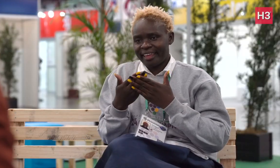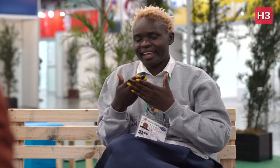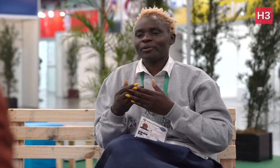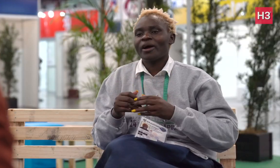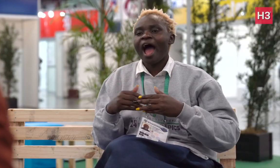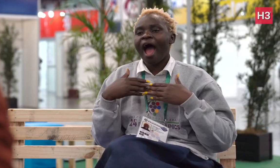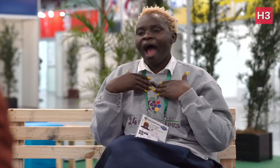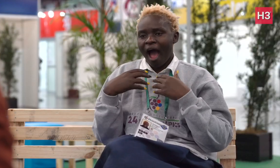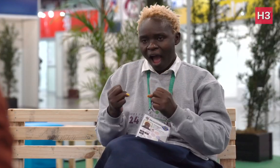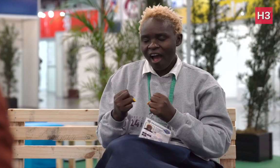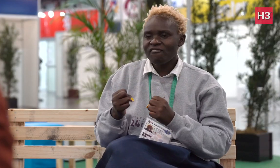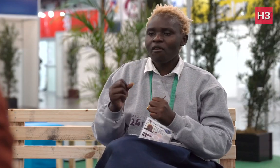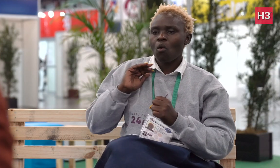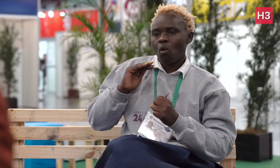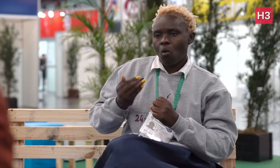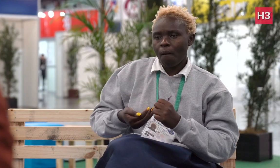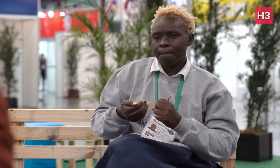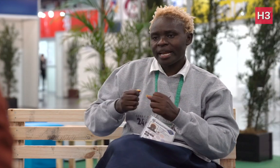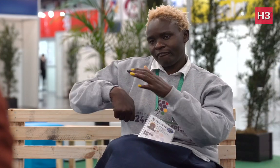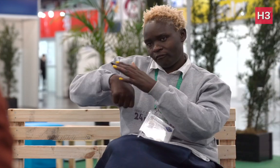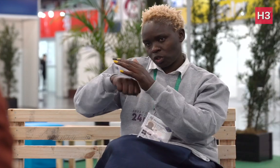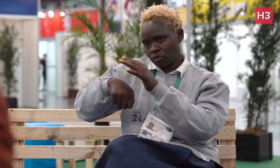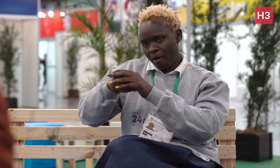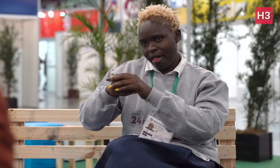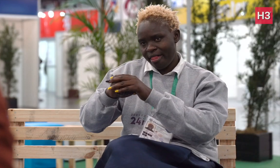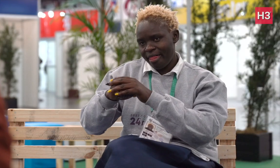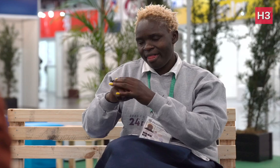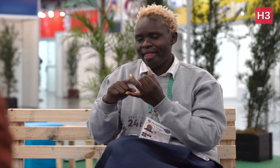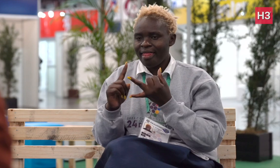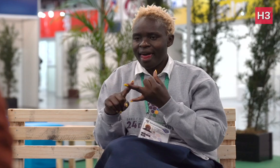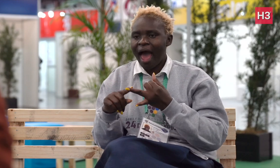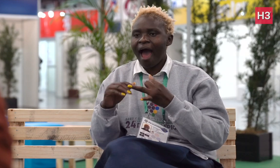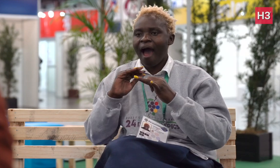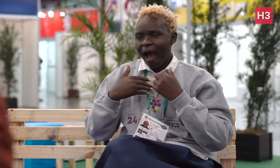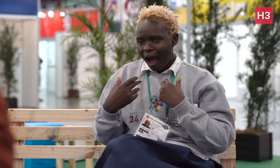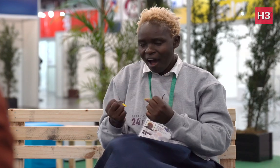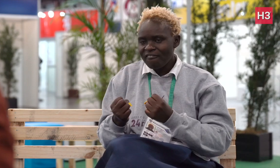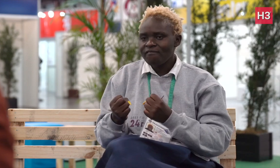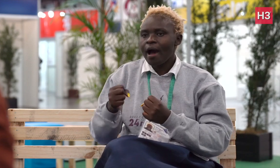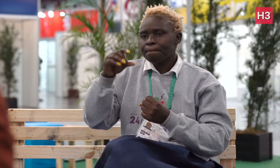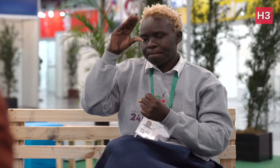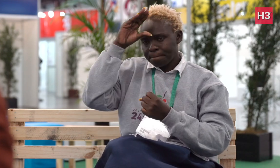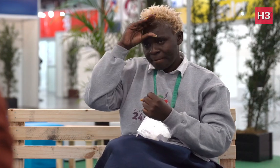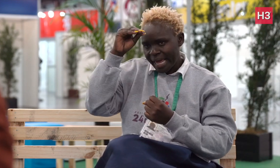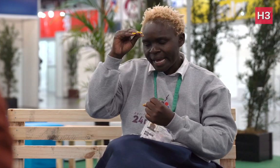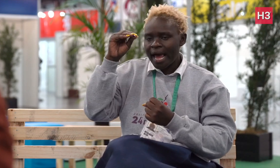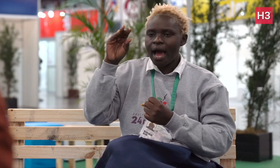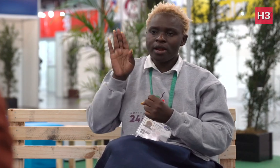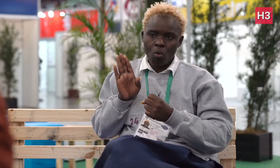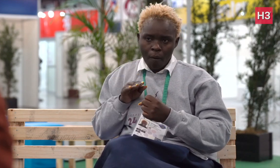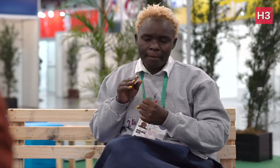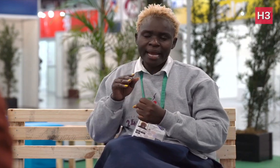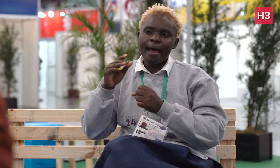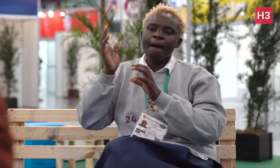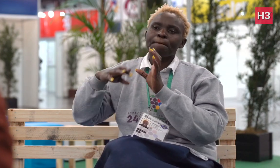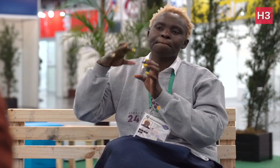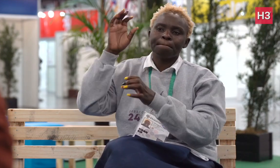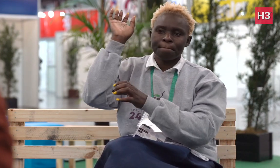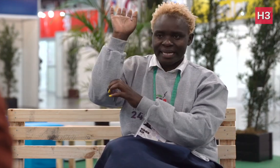Thanks. We have a women's football team. We have both women’s and men’s basketball teams.